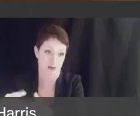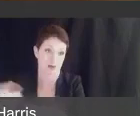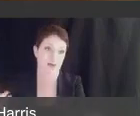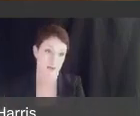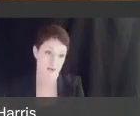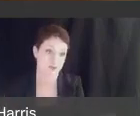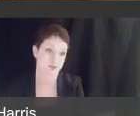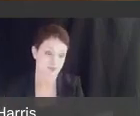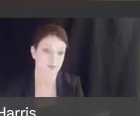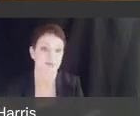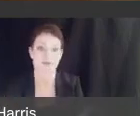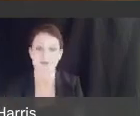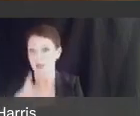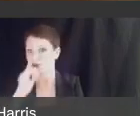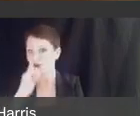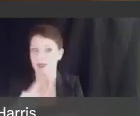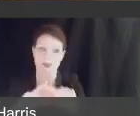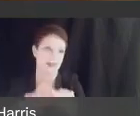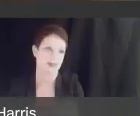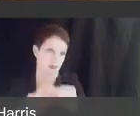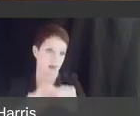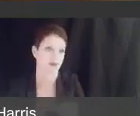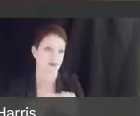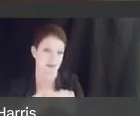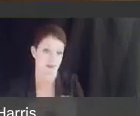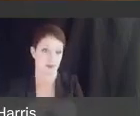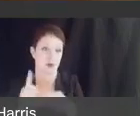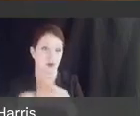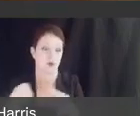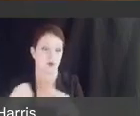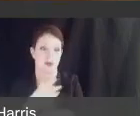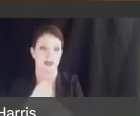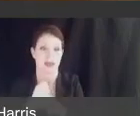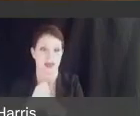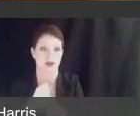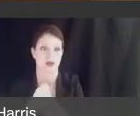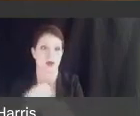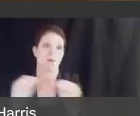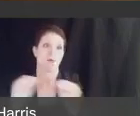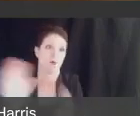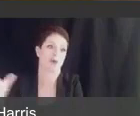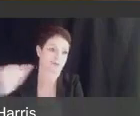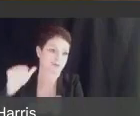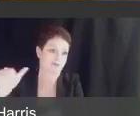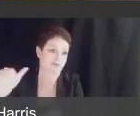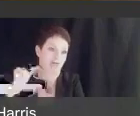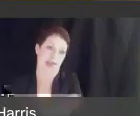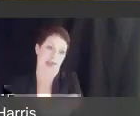So it's all going to depend on when we get a higher volume of vaccine. We asked for